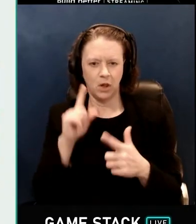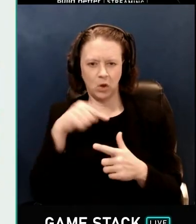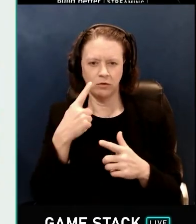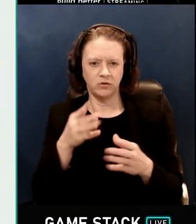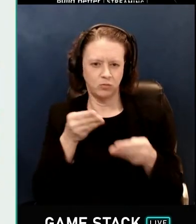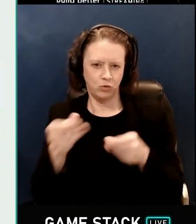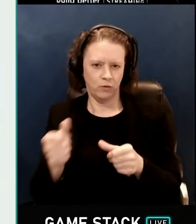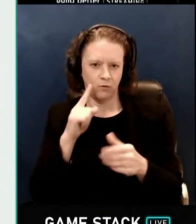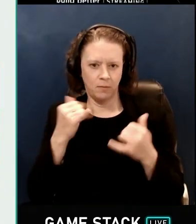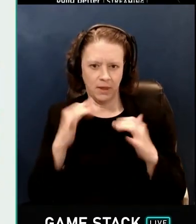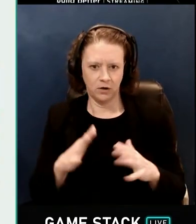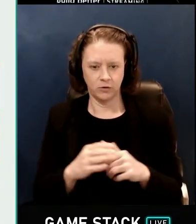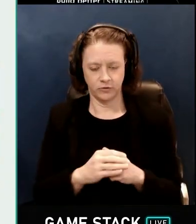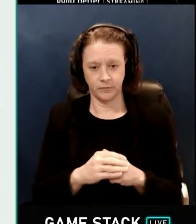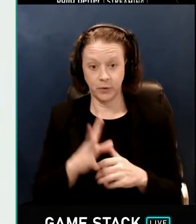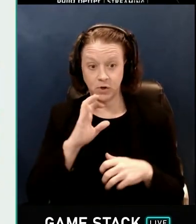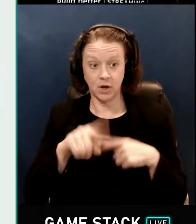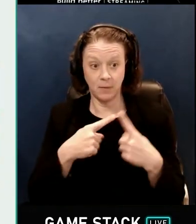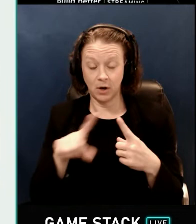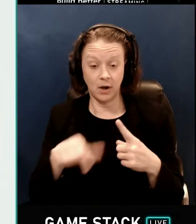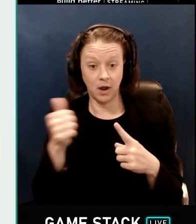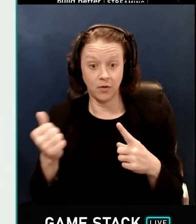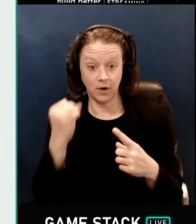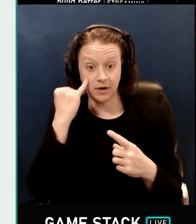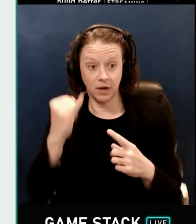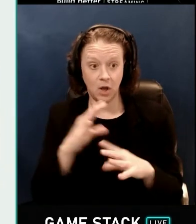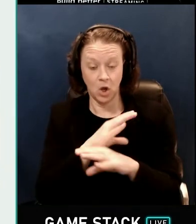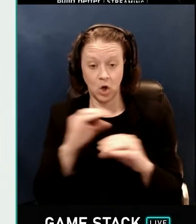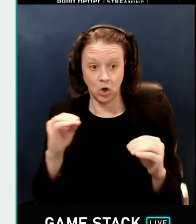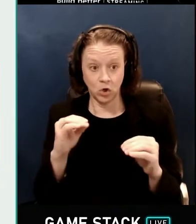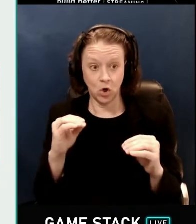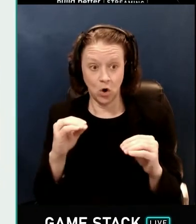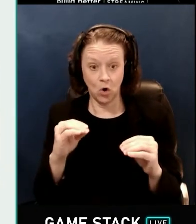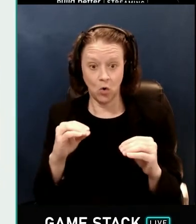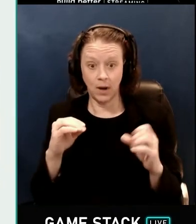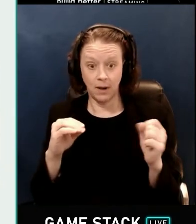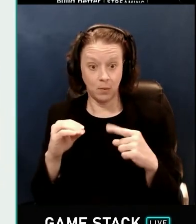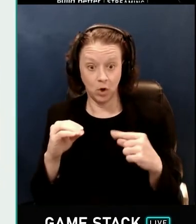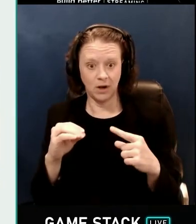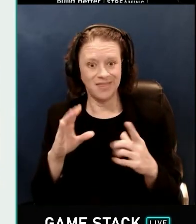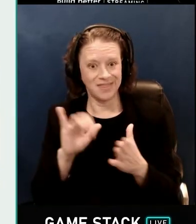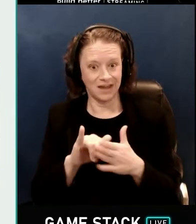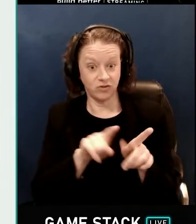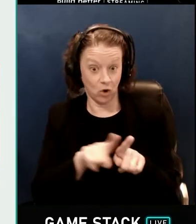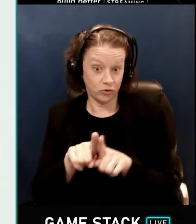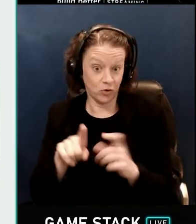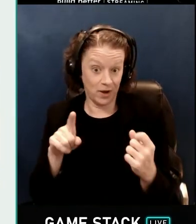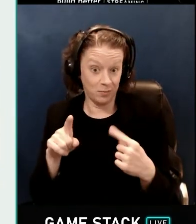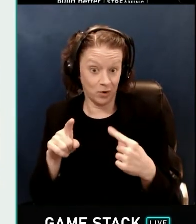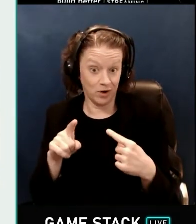another idea, which is that no input is input too or in other words, knowing right when the player is out of time to